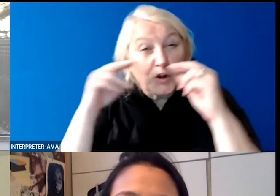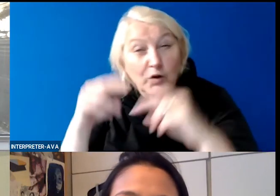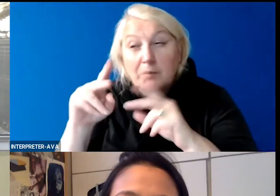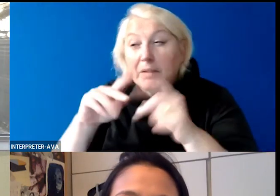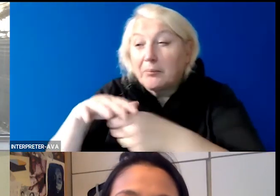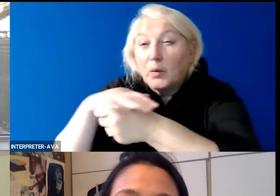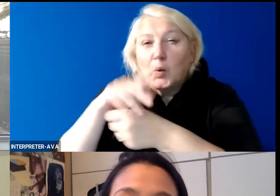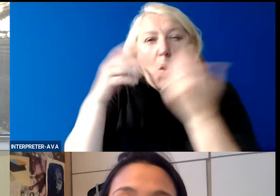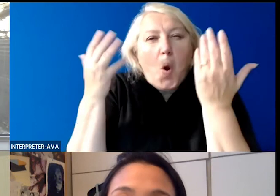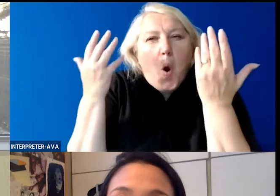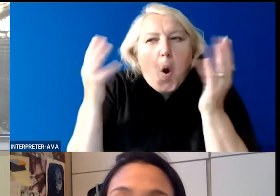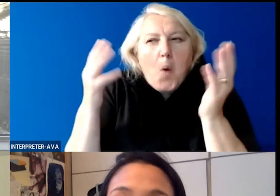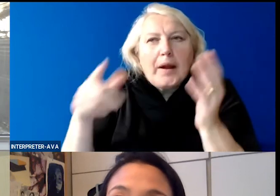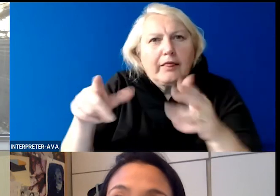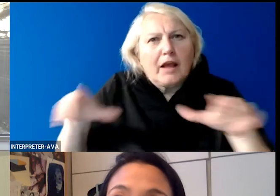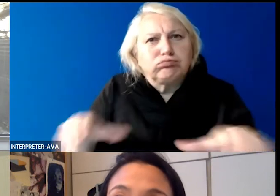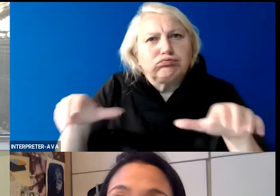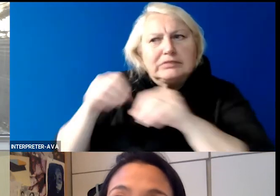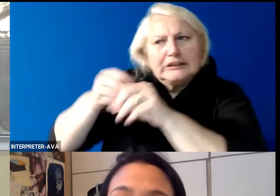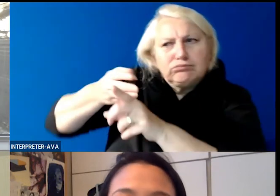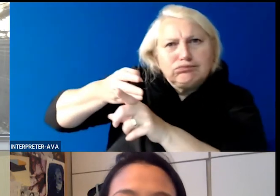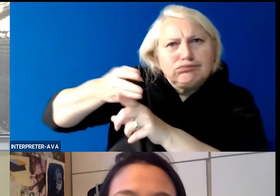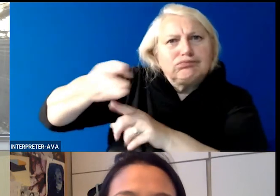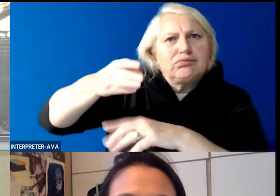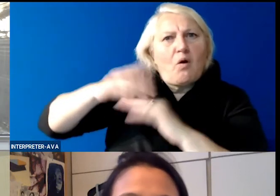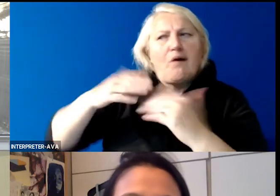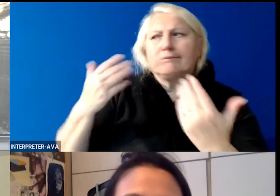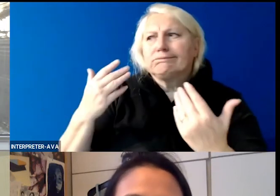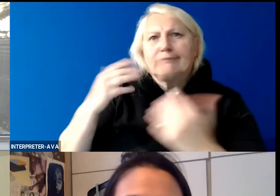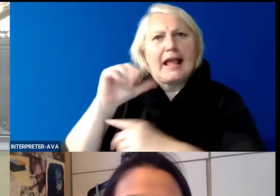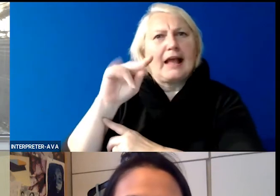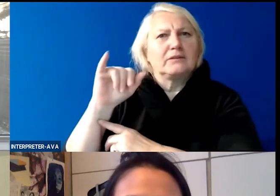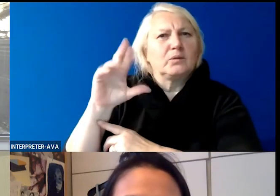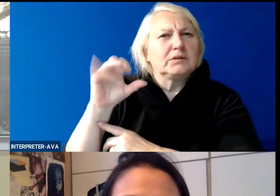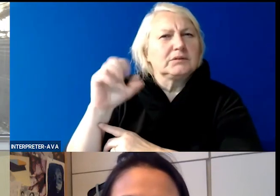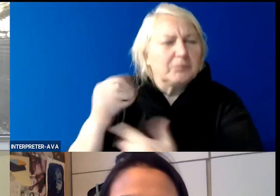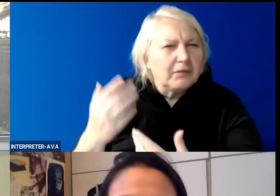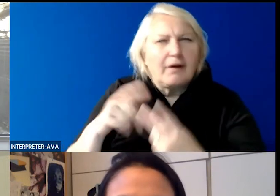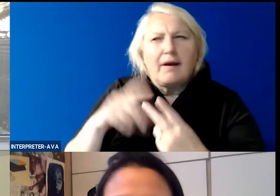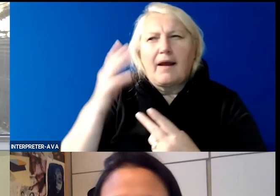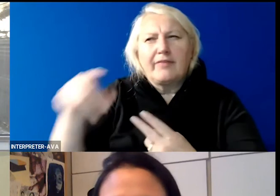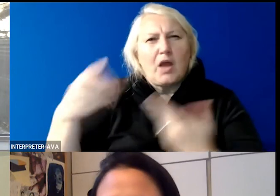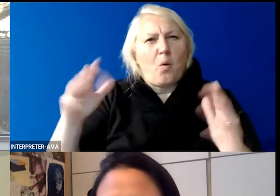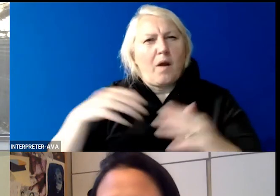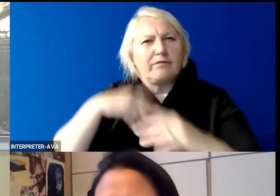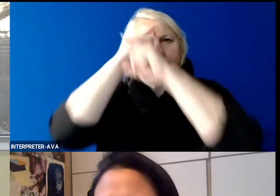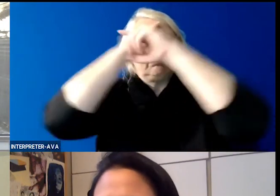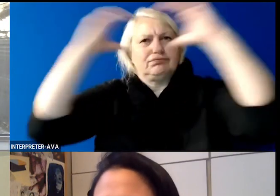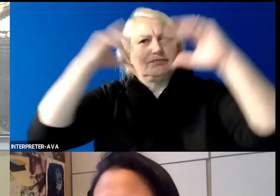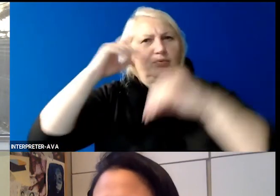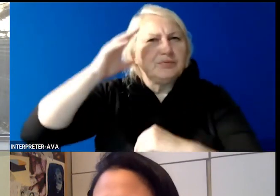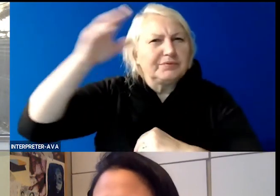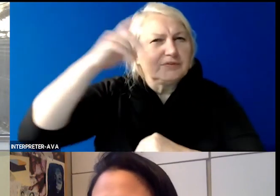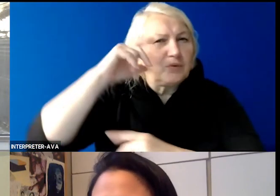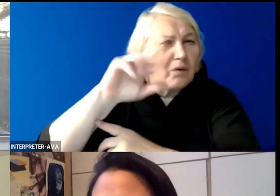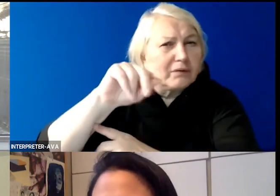and believe in that kind of future for Calgary and the arts. And that